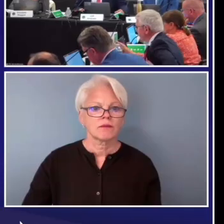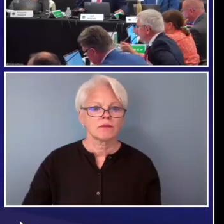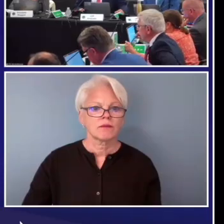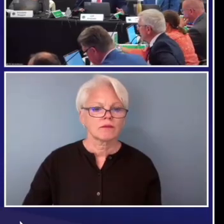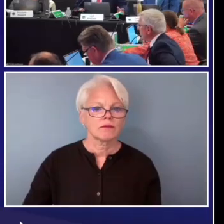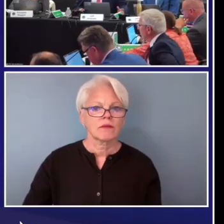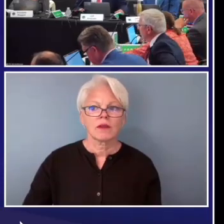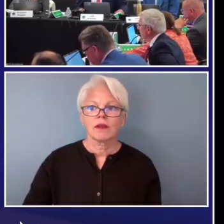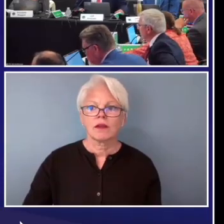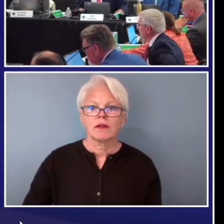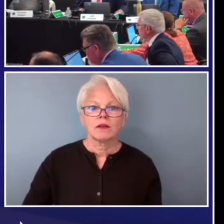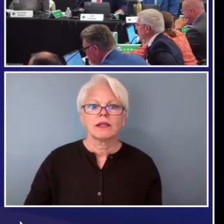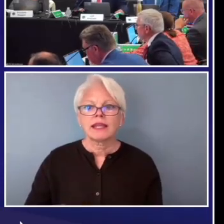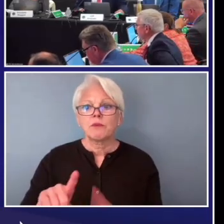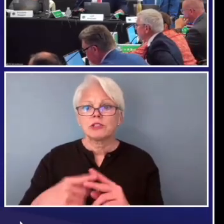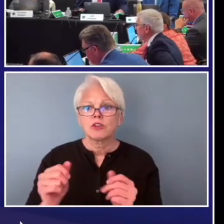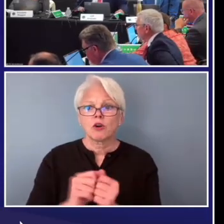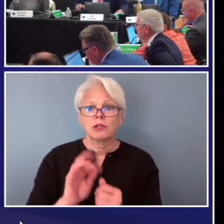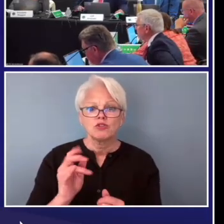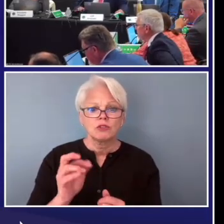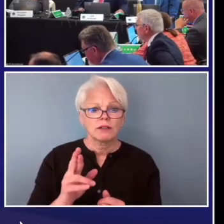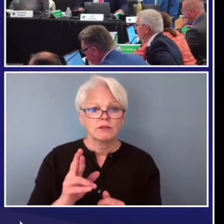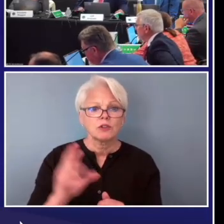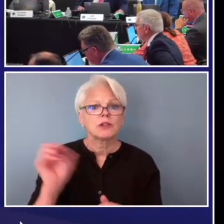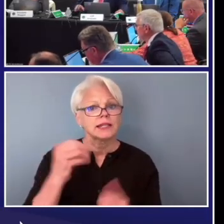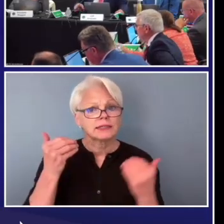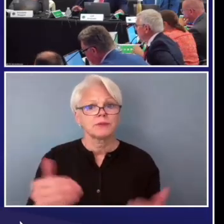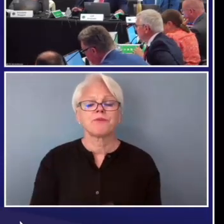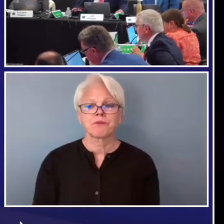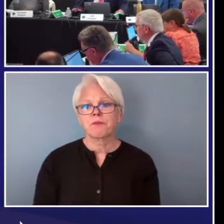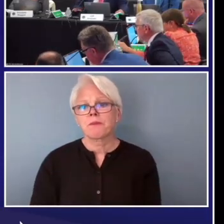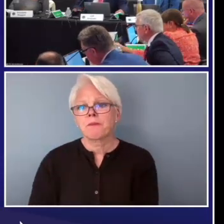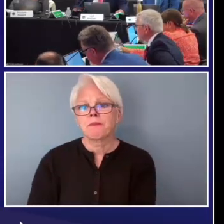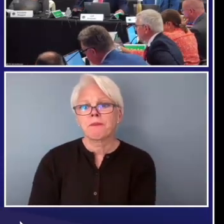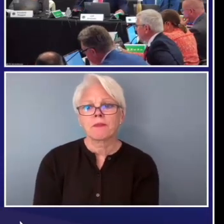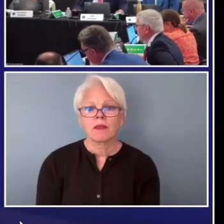We start with Jennifer Bloom? We can. Jennifer, please. Bye. Um, I have 2 questions.